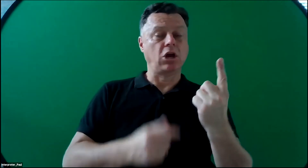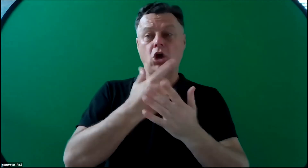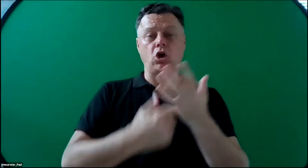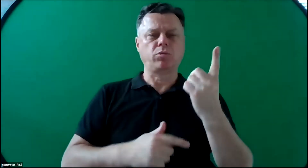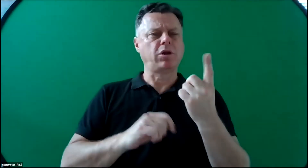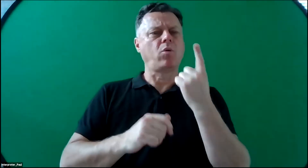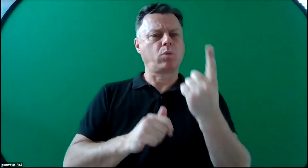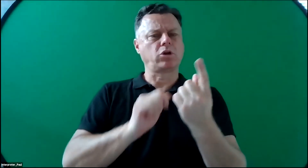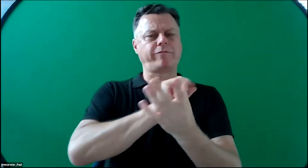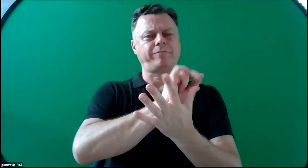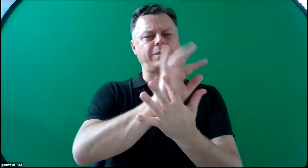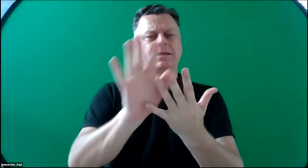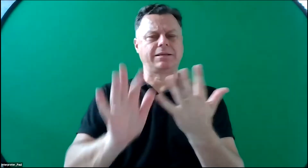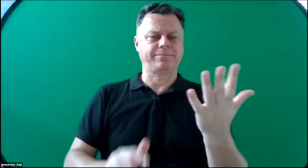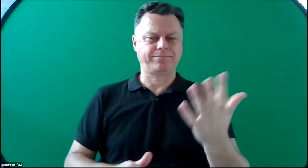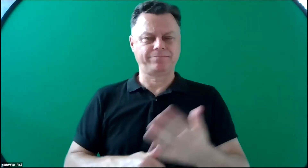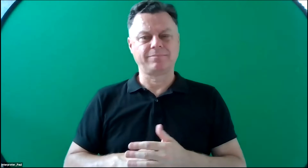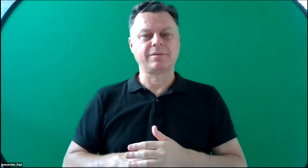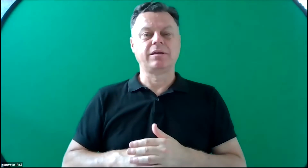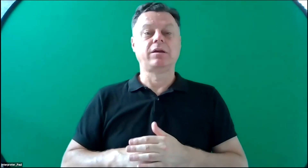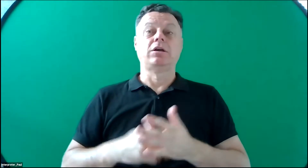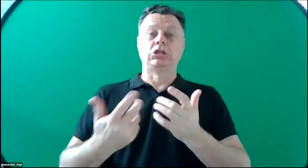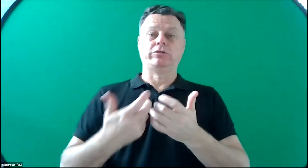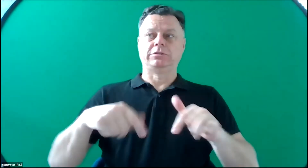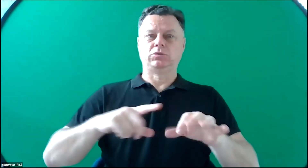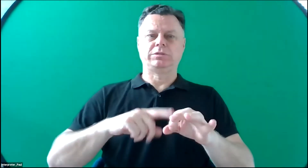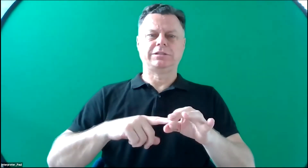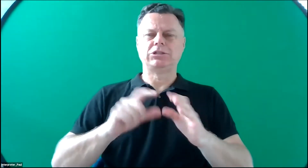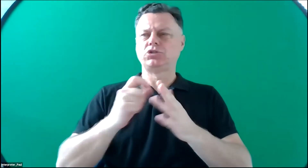one aspect of many aspects across the university where people are doing many, many good things,